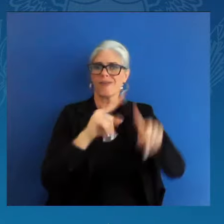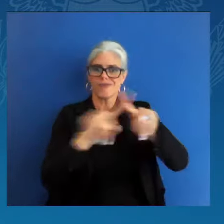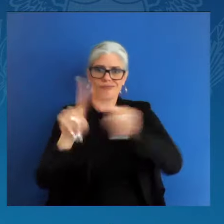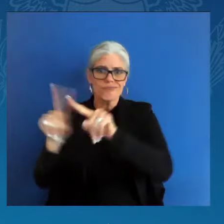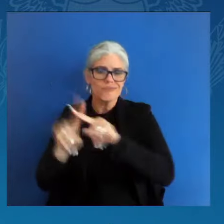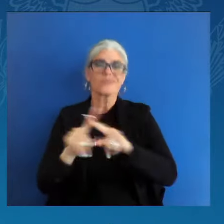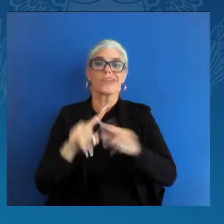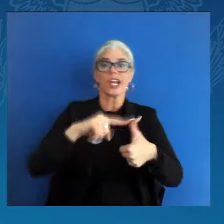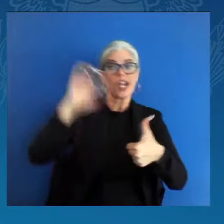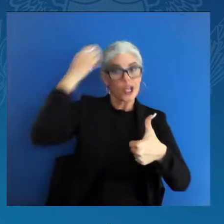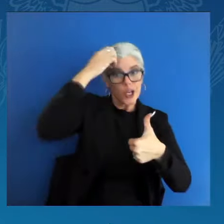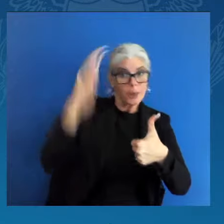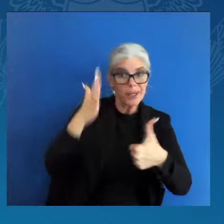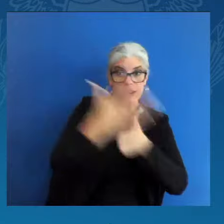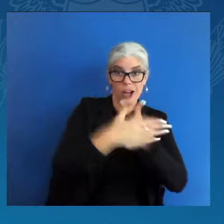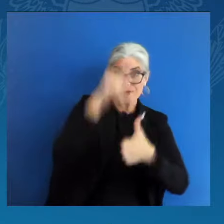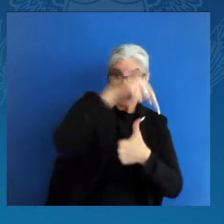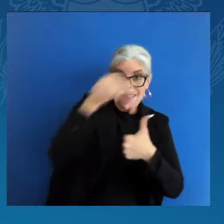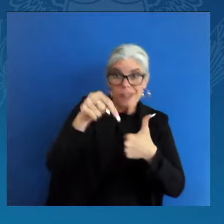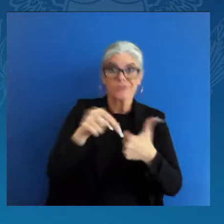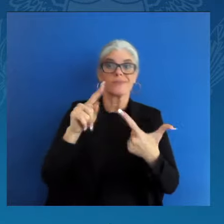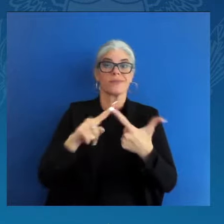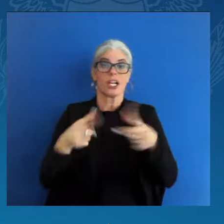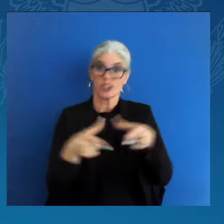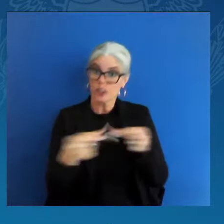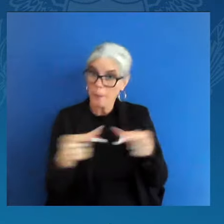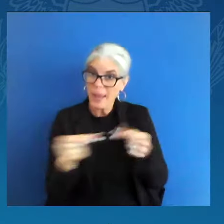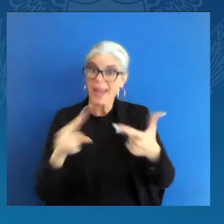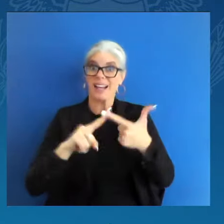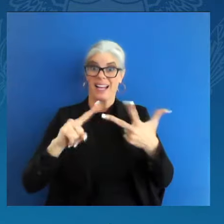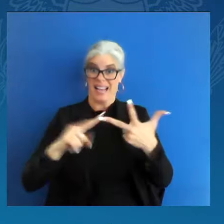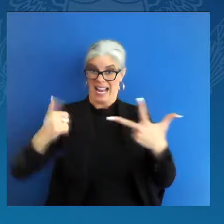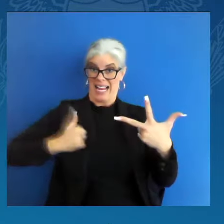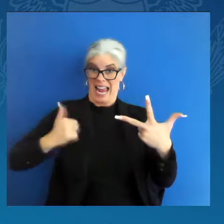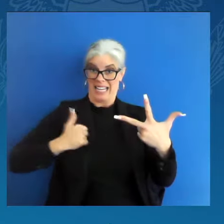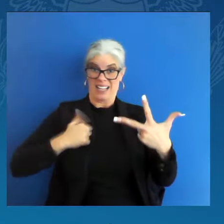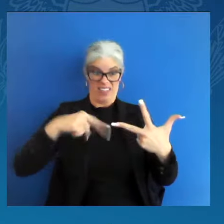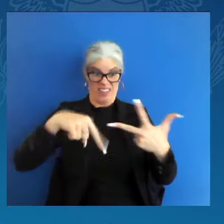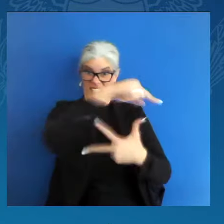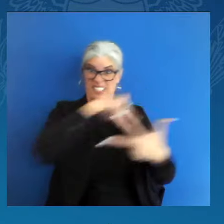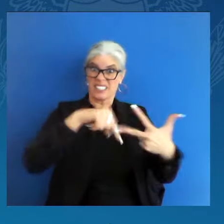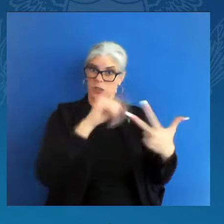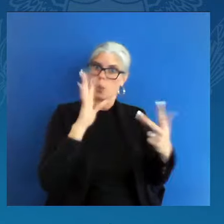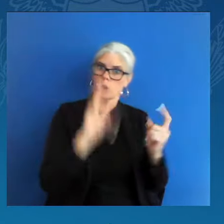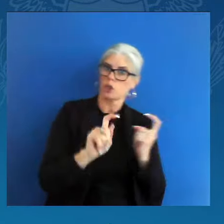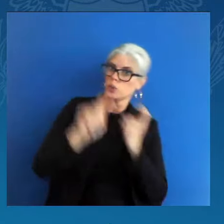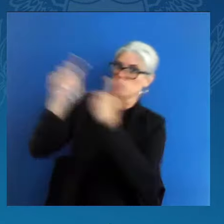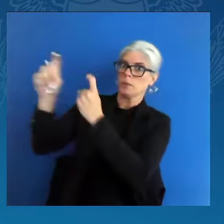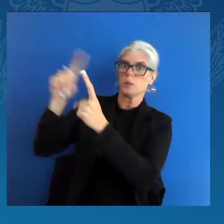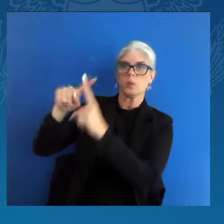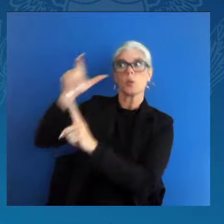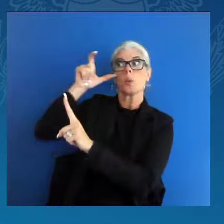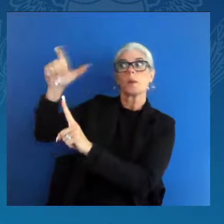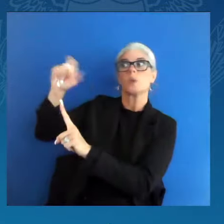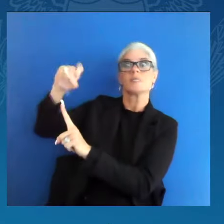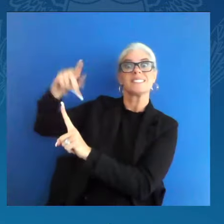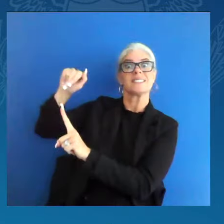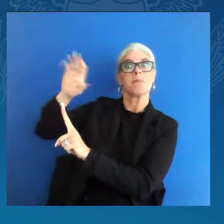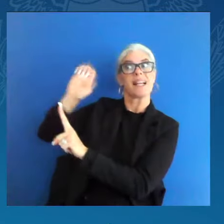to announce that alongside American astronauts, we intend to land an international astronaut